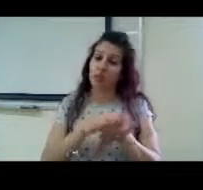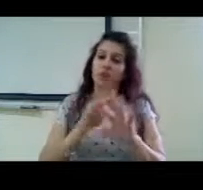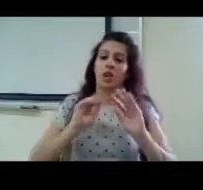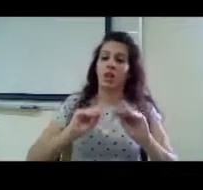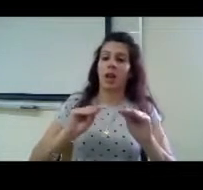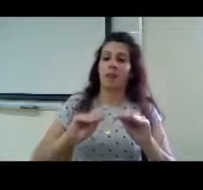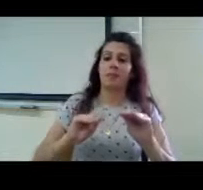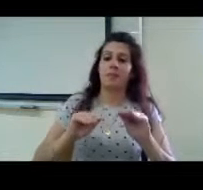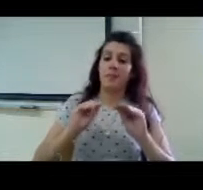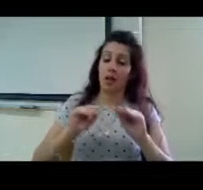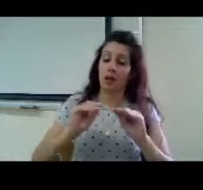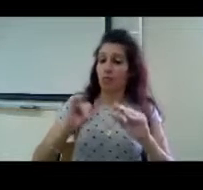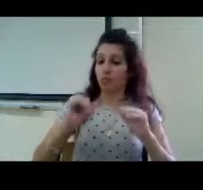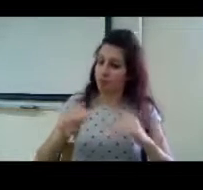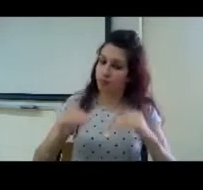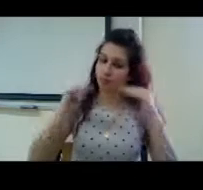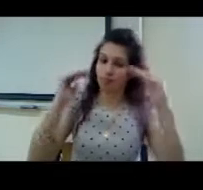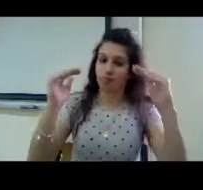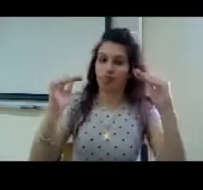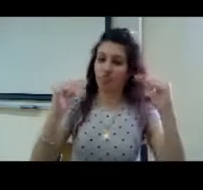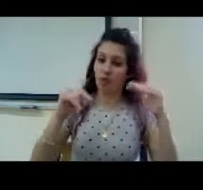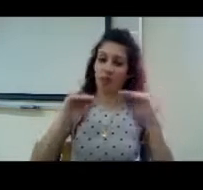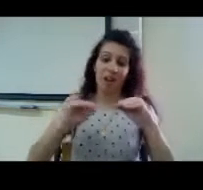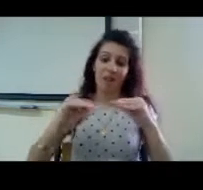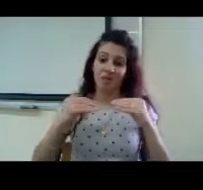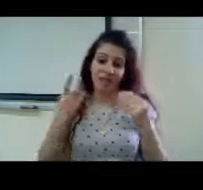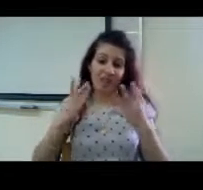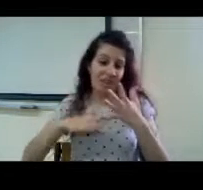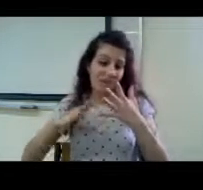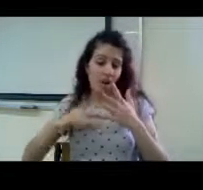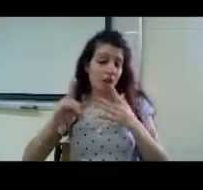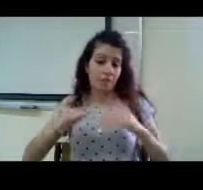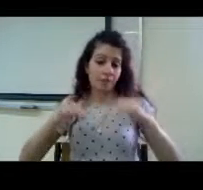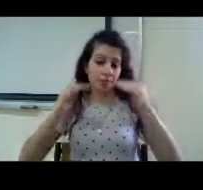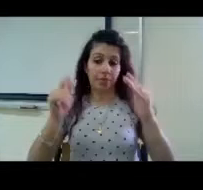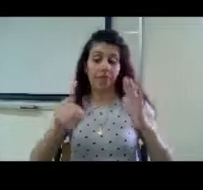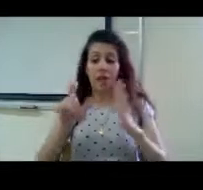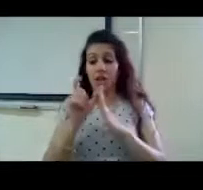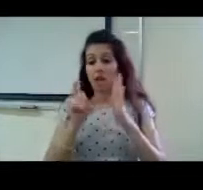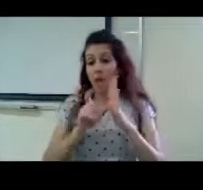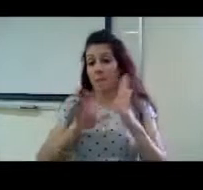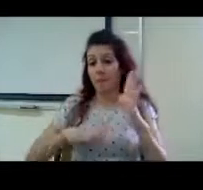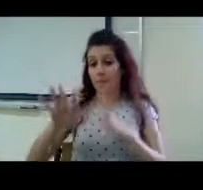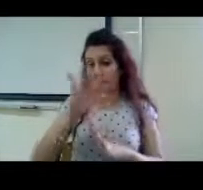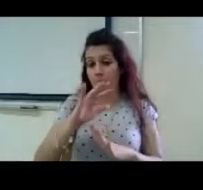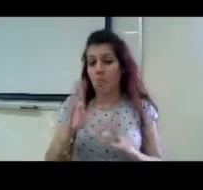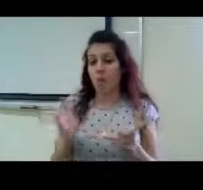crisis context if we may call it what is very important here also to highlight